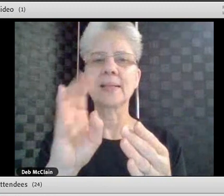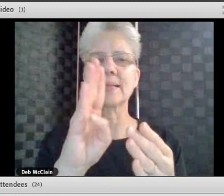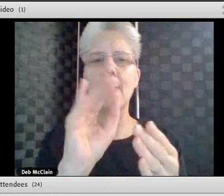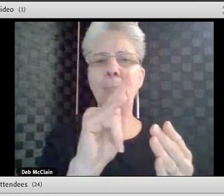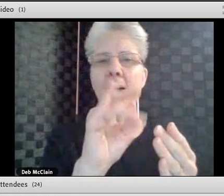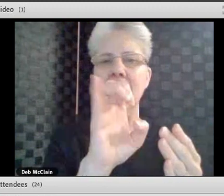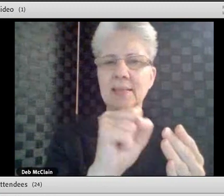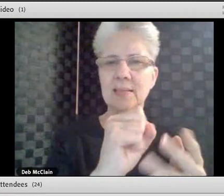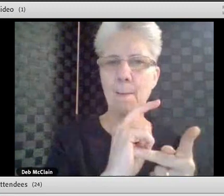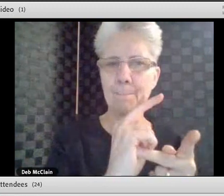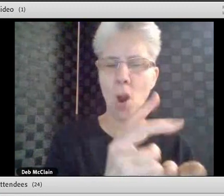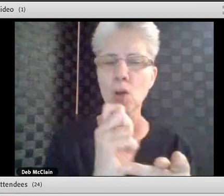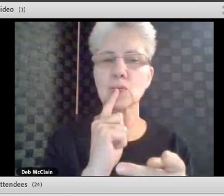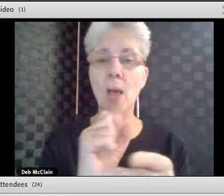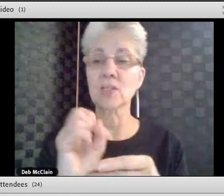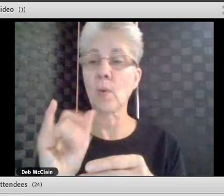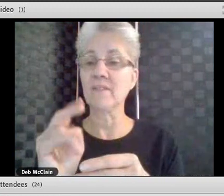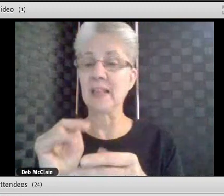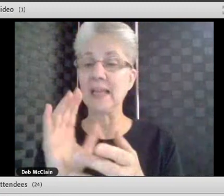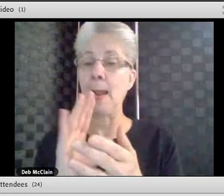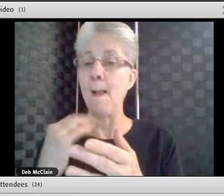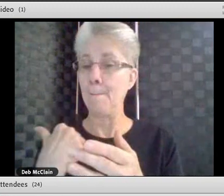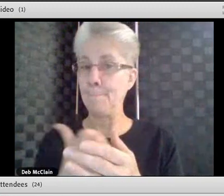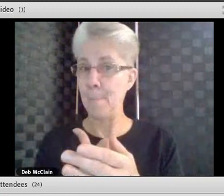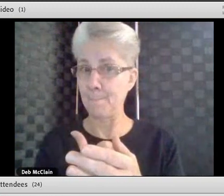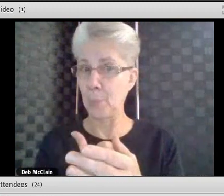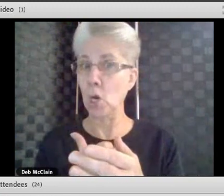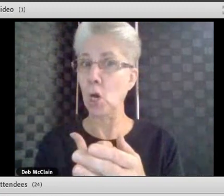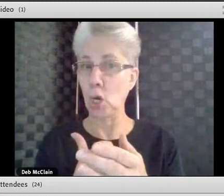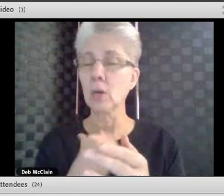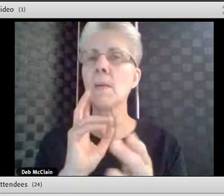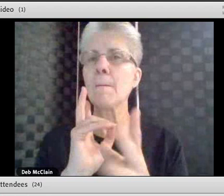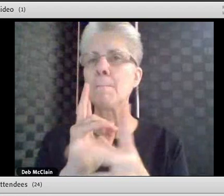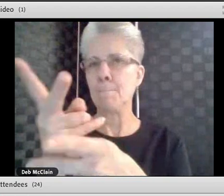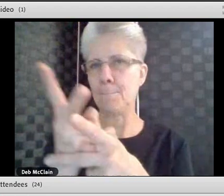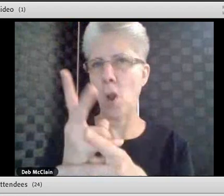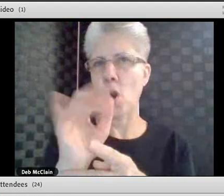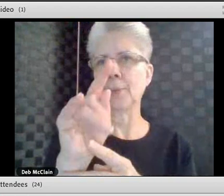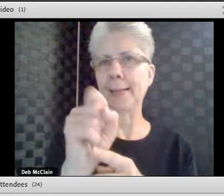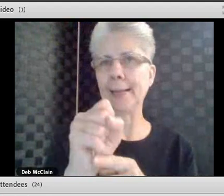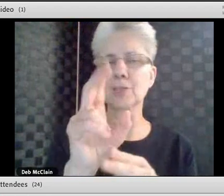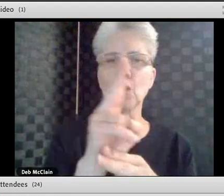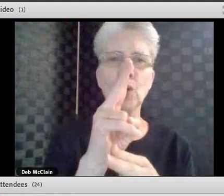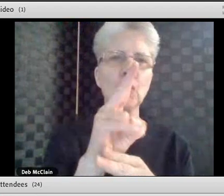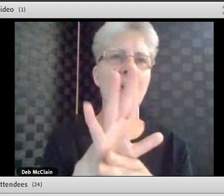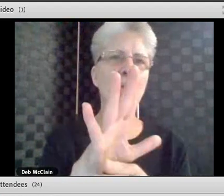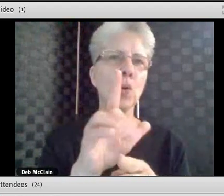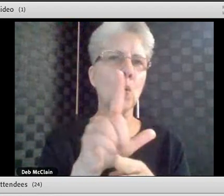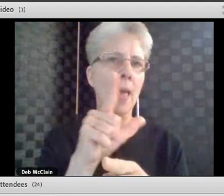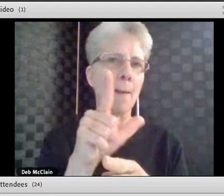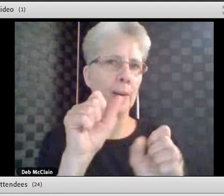and it's called part of their Bits 'N Bytes to Borrow program, so as a SWFLN institutional member, you can borrow these kits.